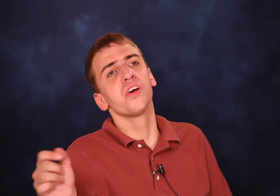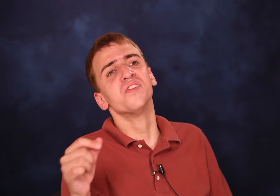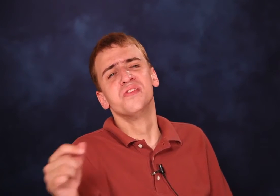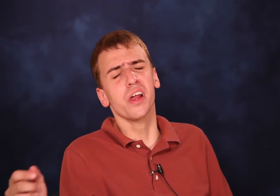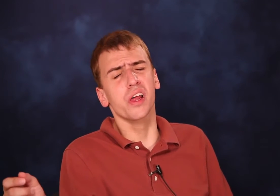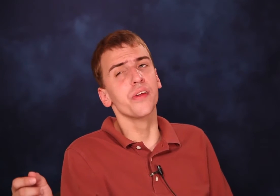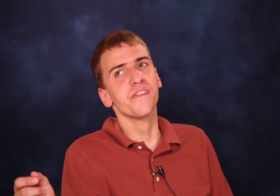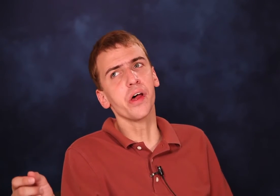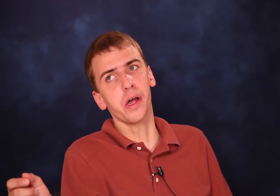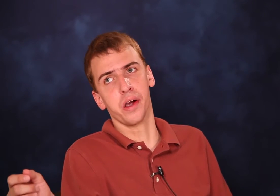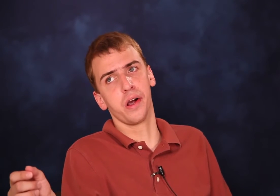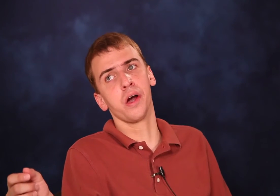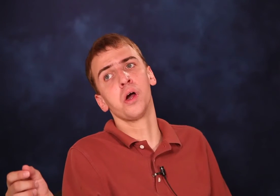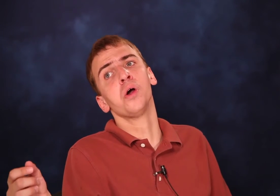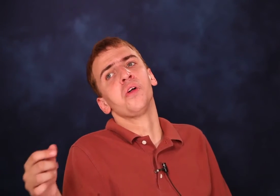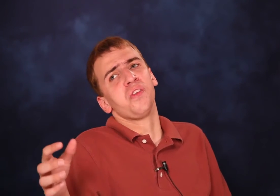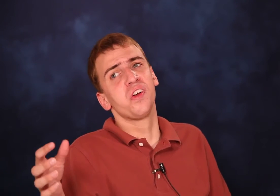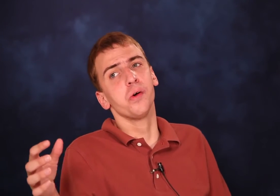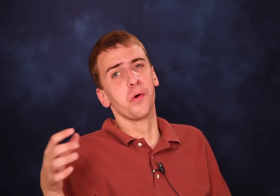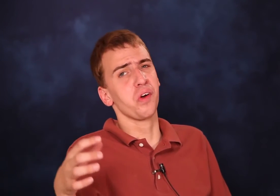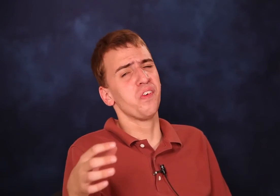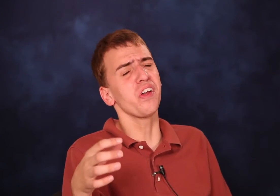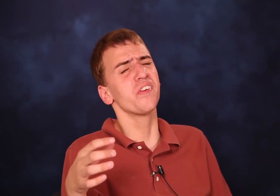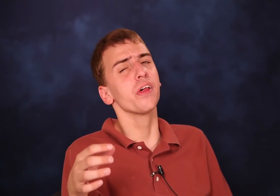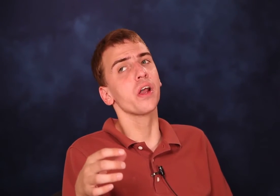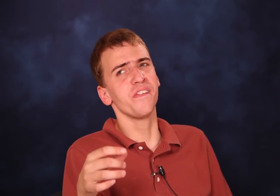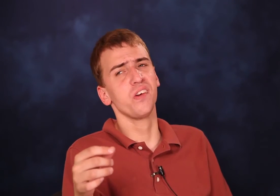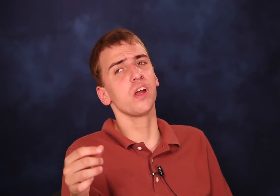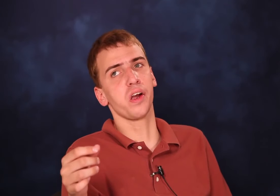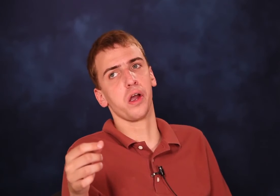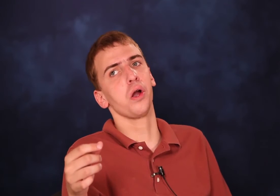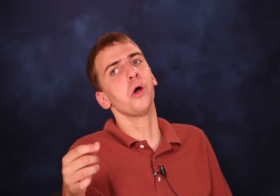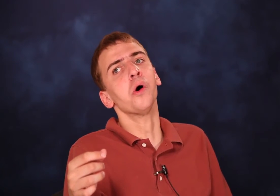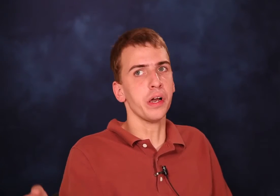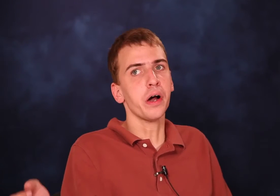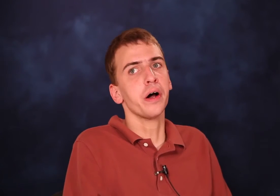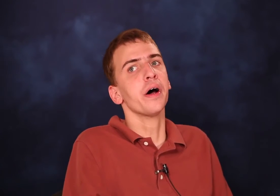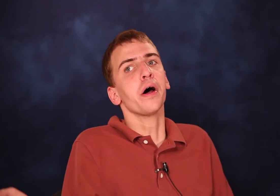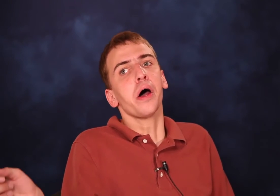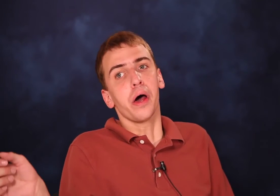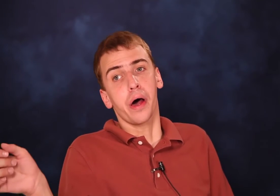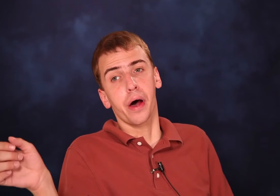a fill-in-the-blank to effectively communicate.